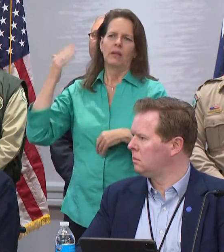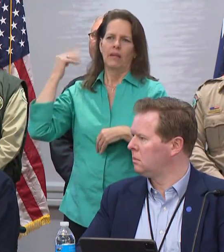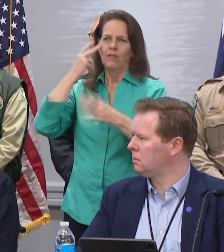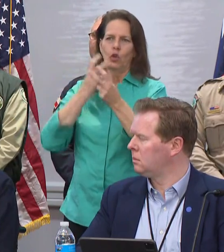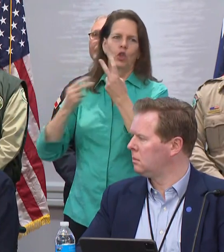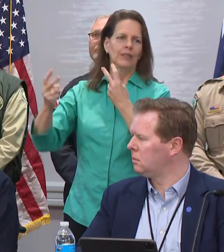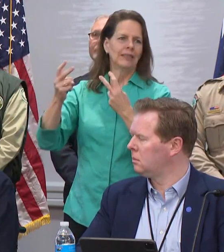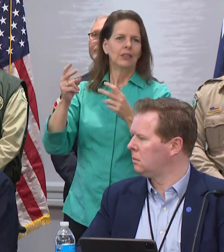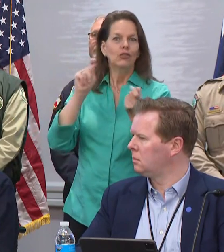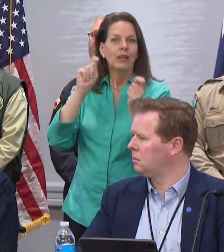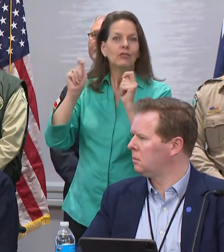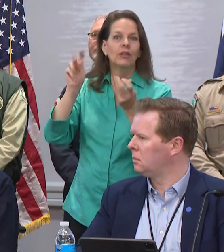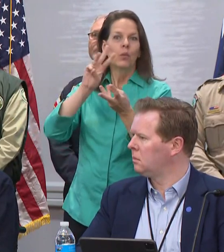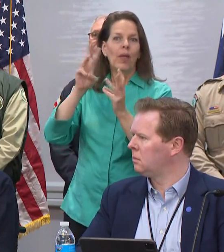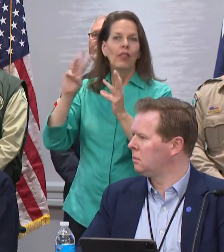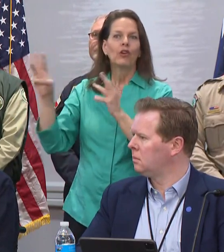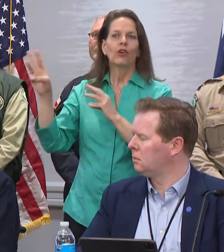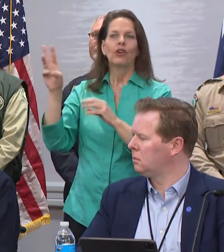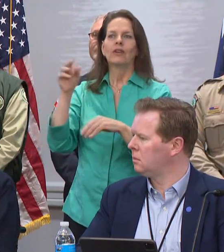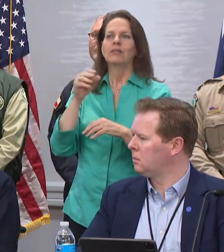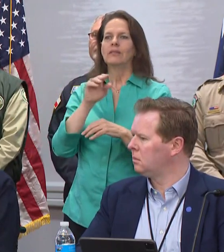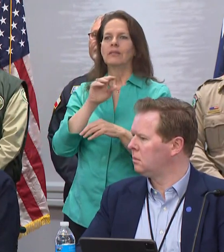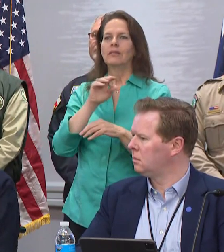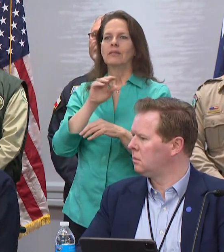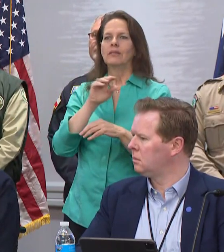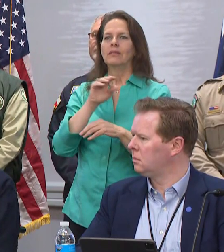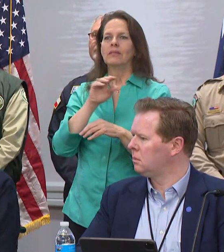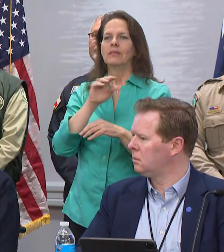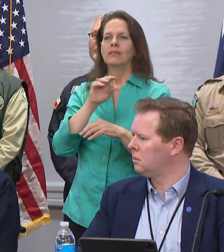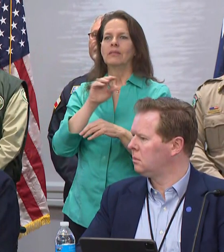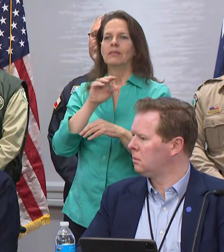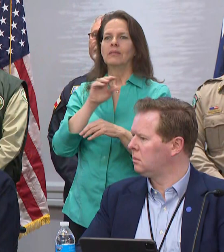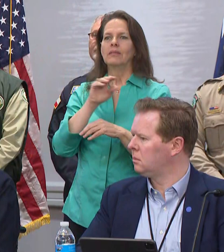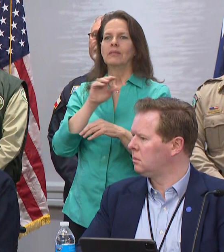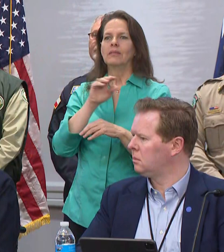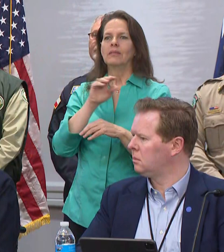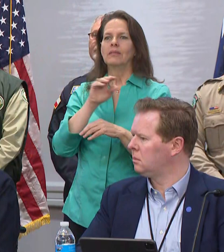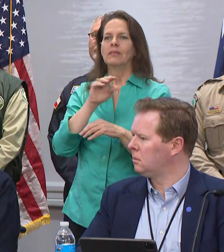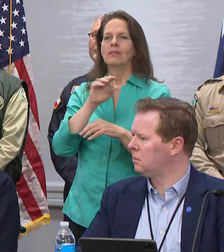by things like changing weather predictions and as the weather forecast become more clear.